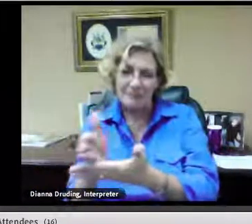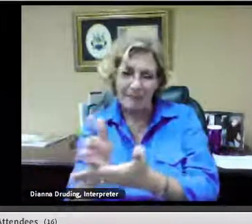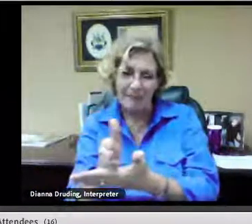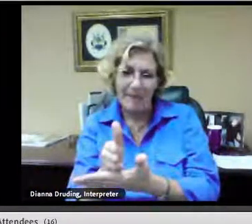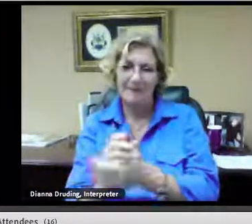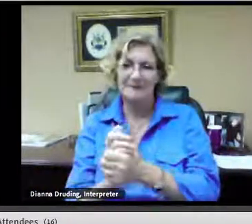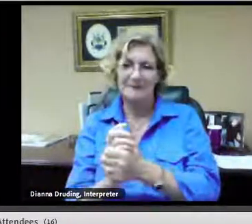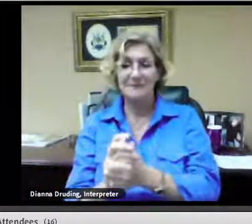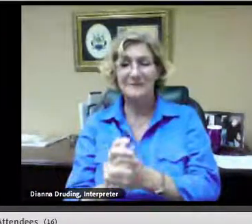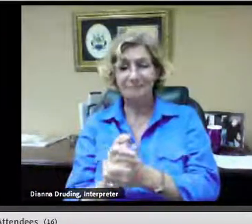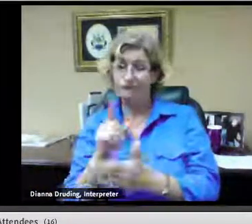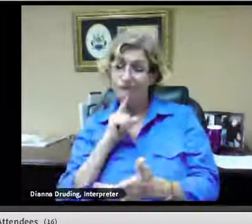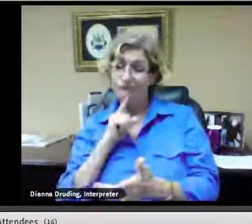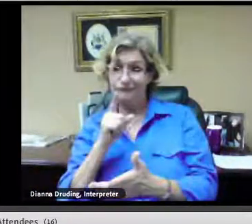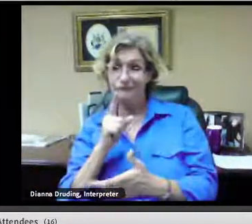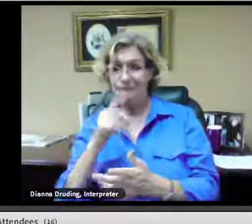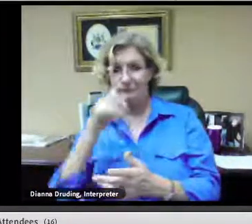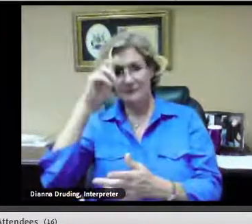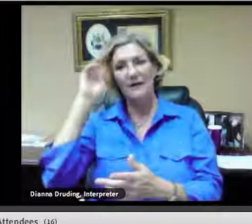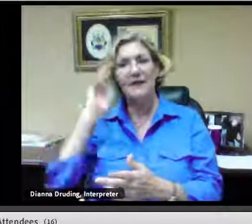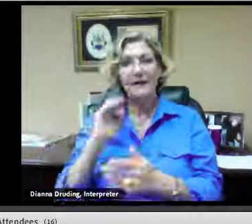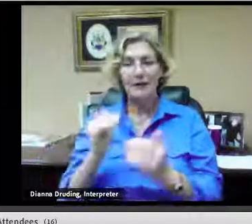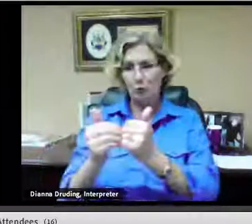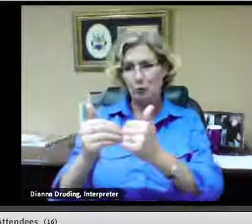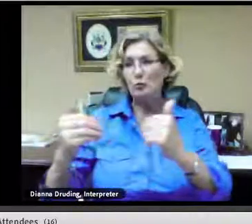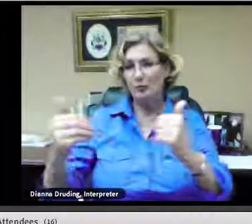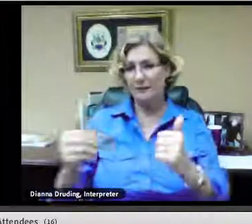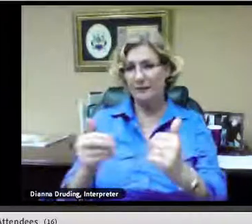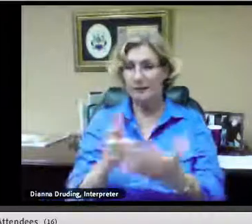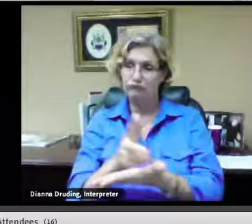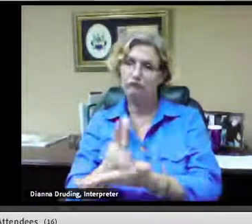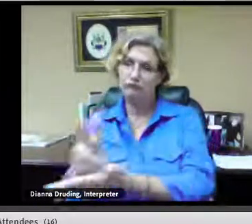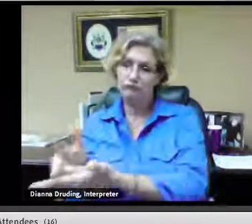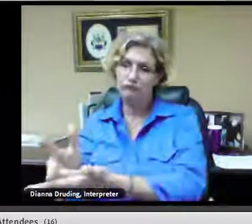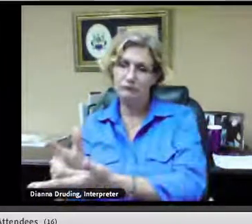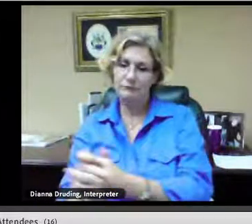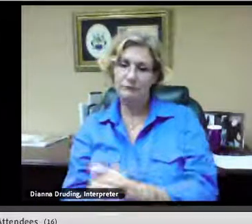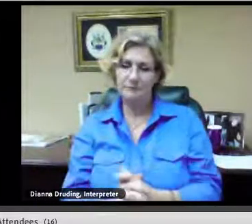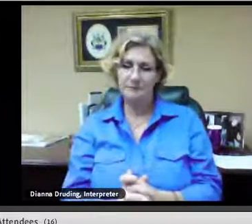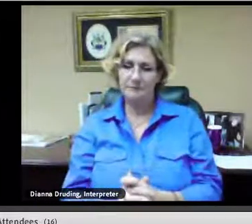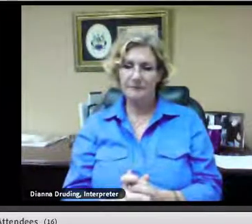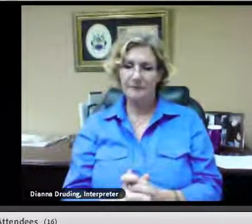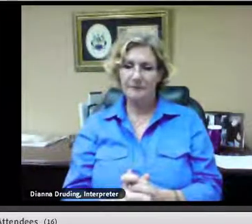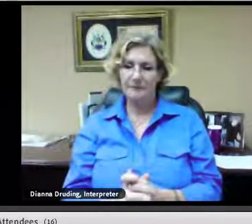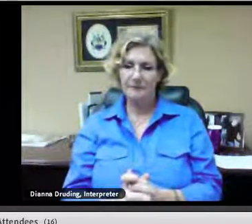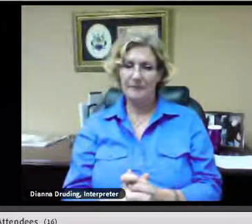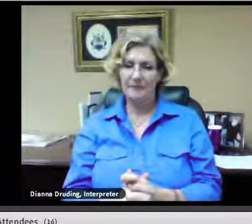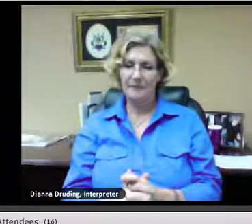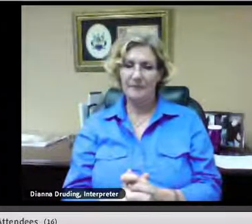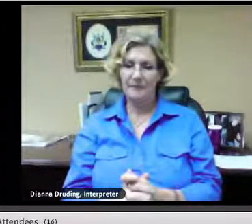I think, you know, setting aside parking spaces, you know, a space that provides access,